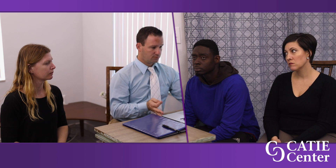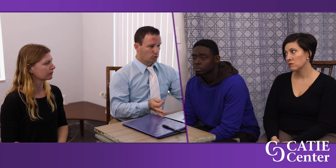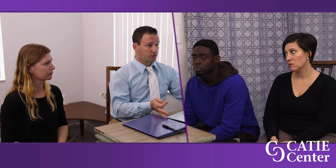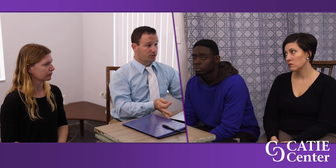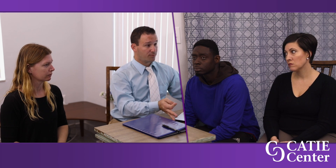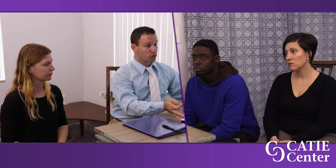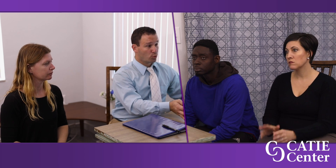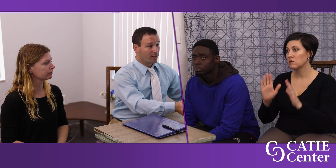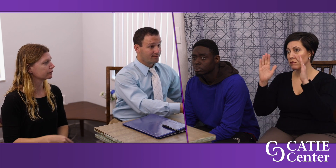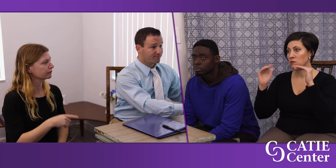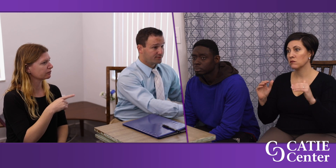Question number 12.